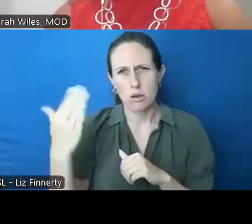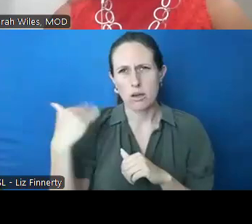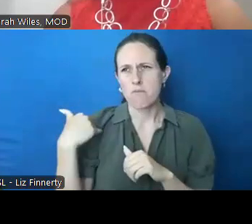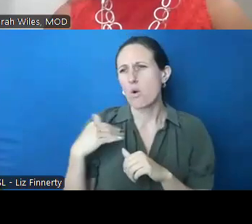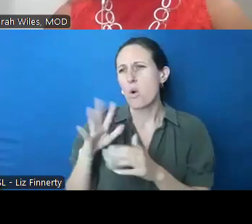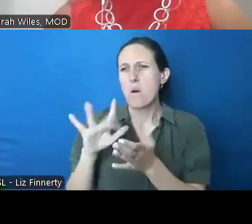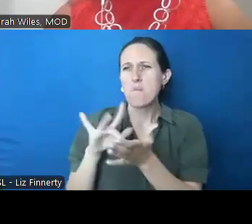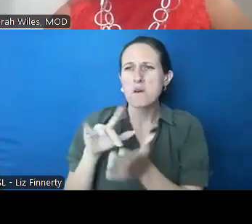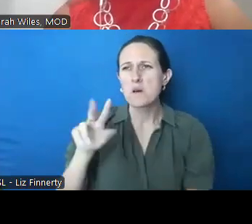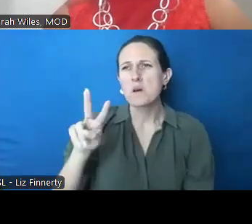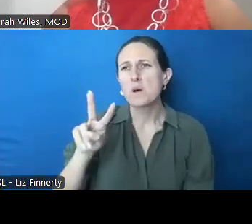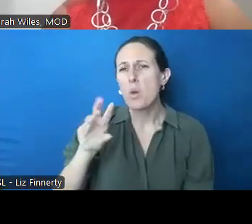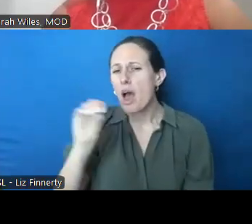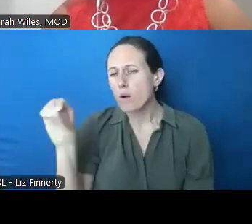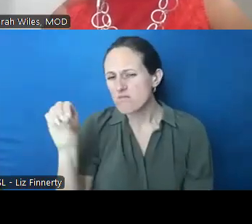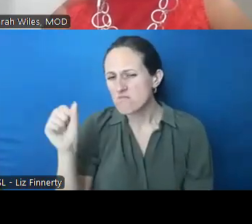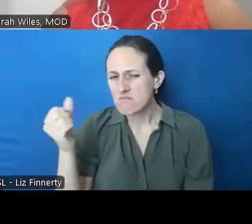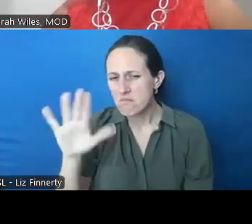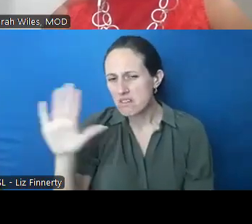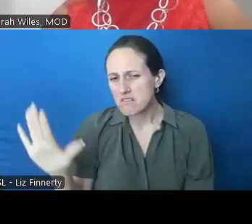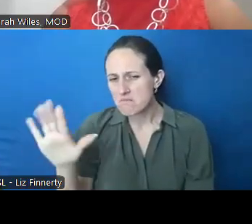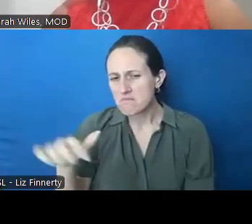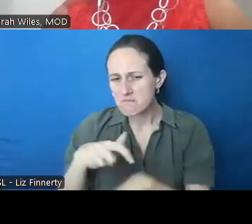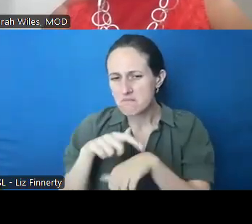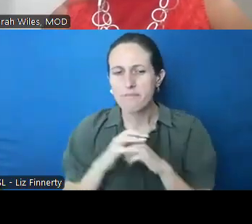back in the mid 2000s,